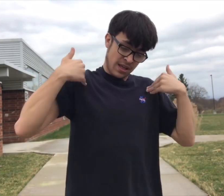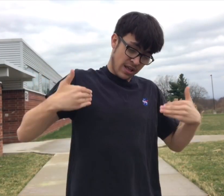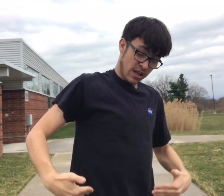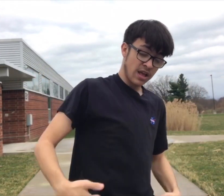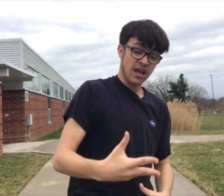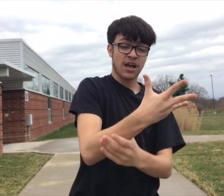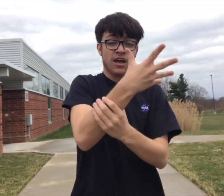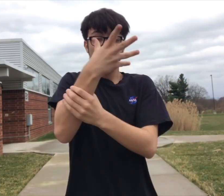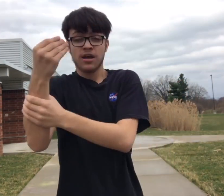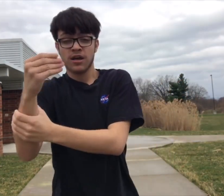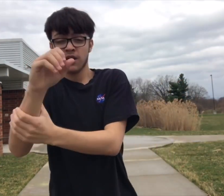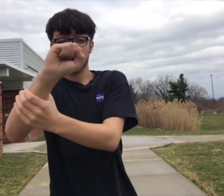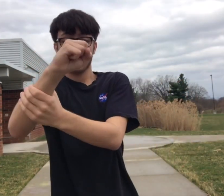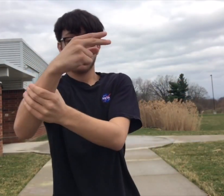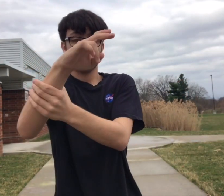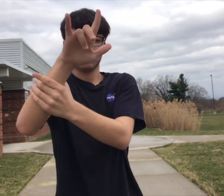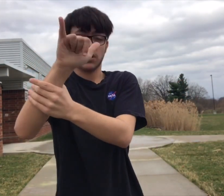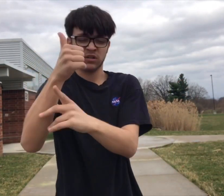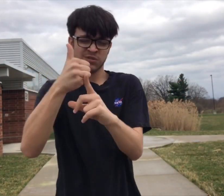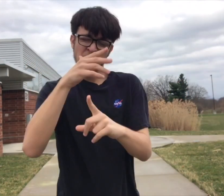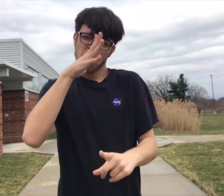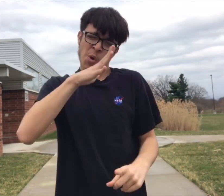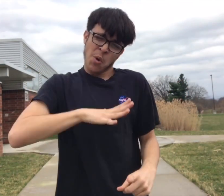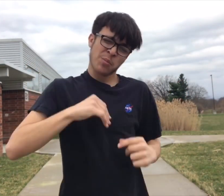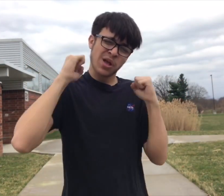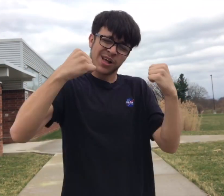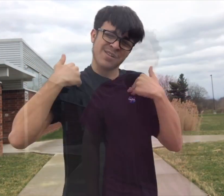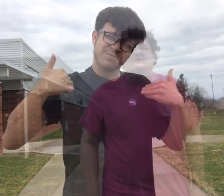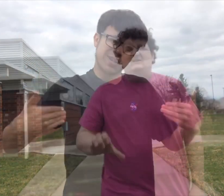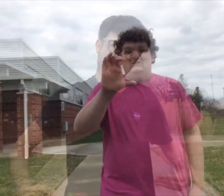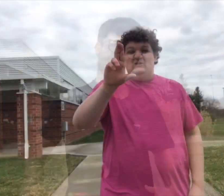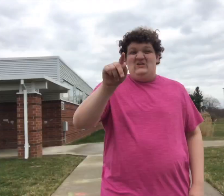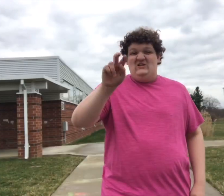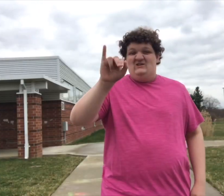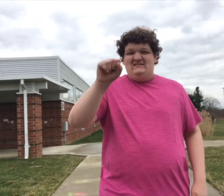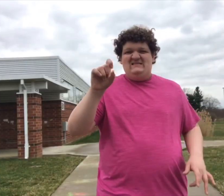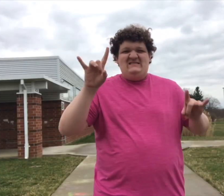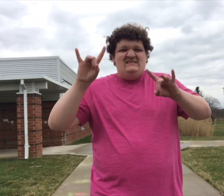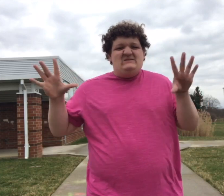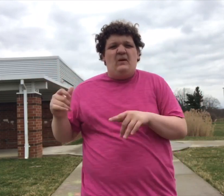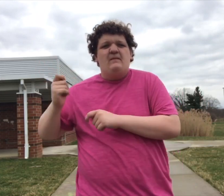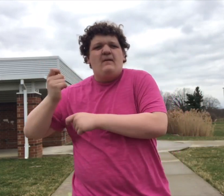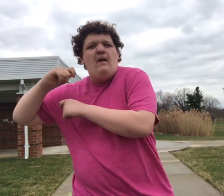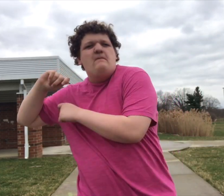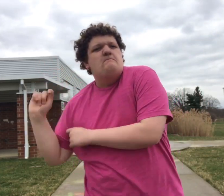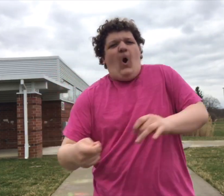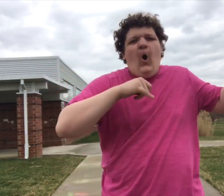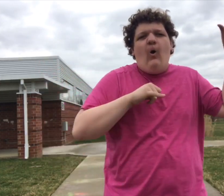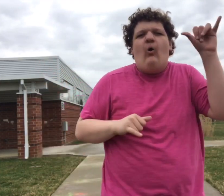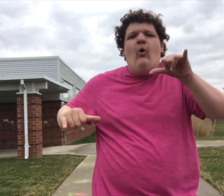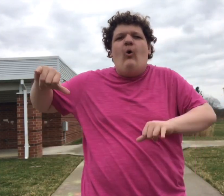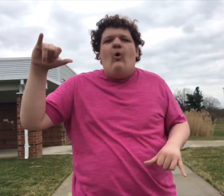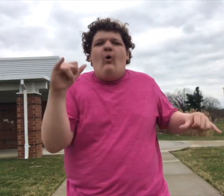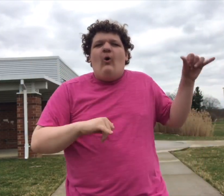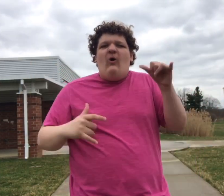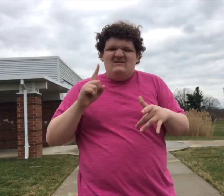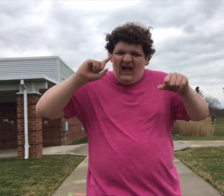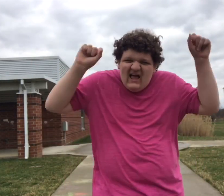Lou- male bodybuilder, Shelly- professional female bodybuilder, Curtis- former major league baseball